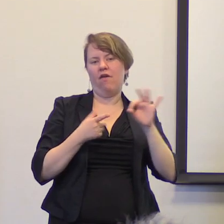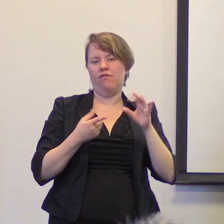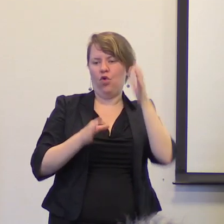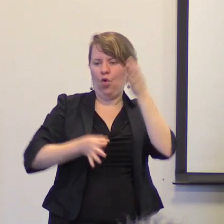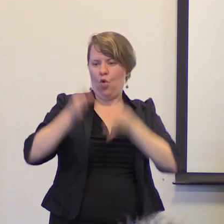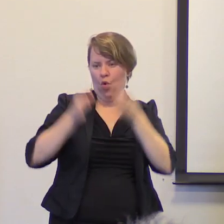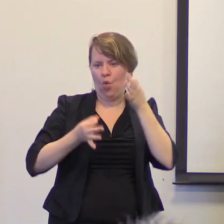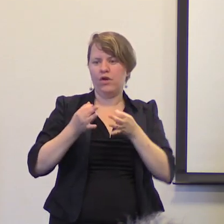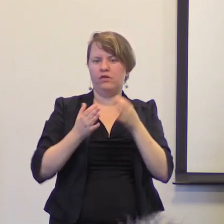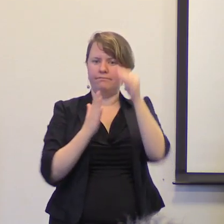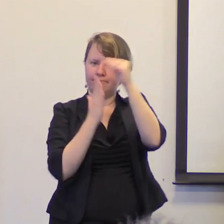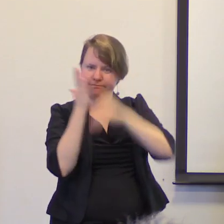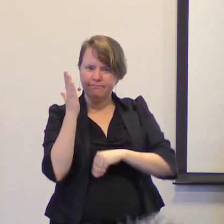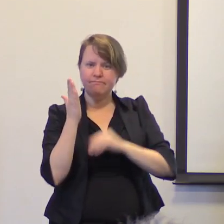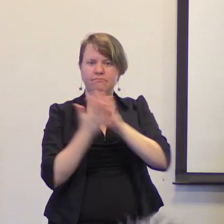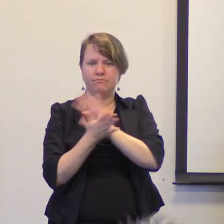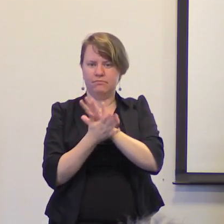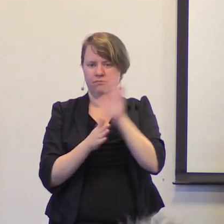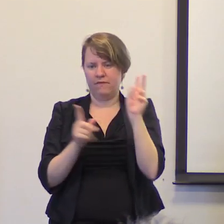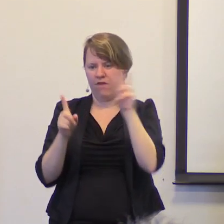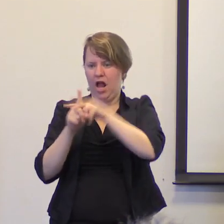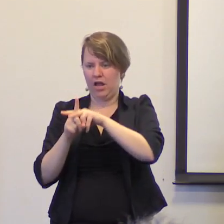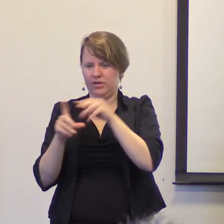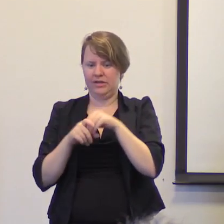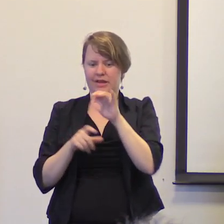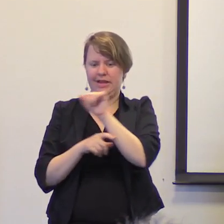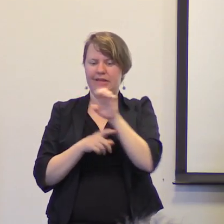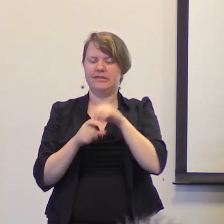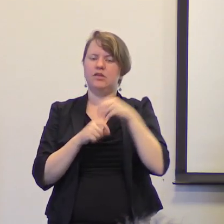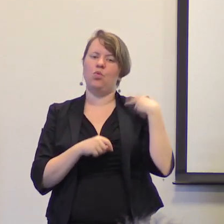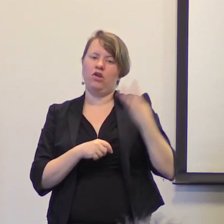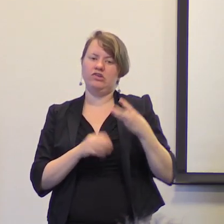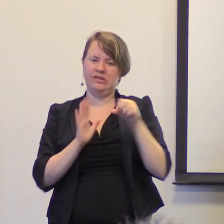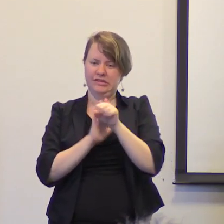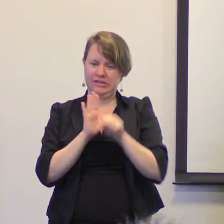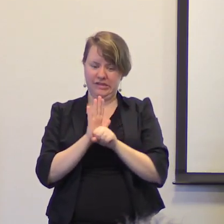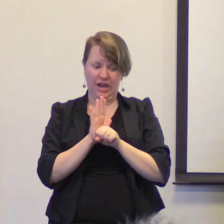Center filed in the case that was in Washington state that Washington state brought against